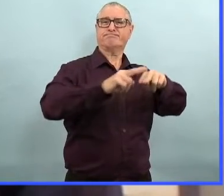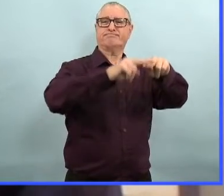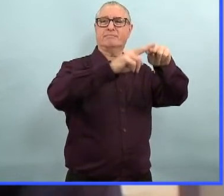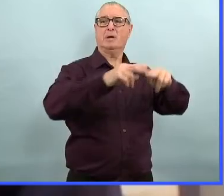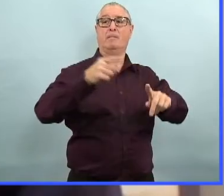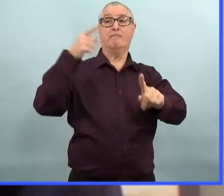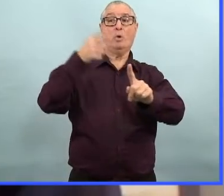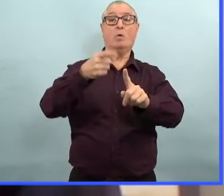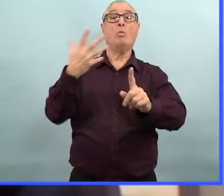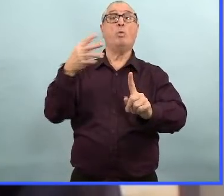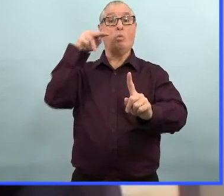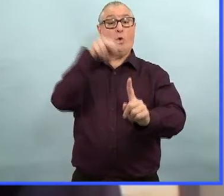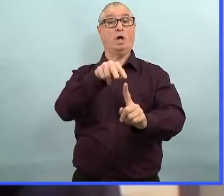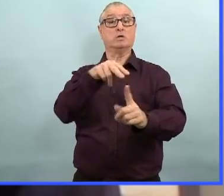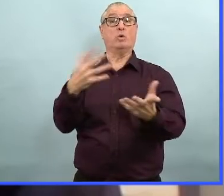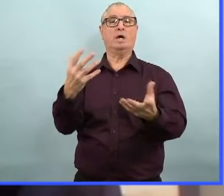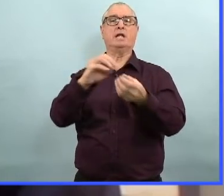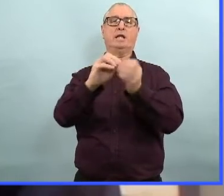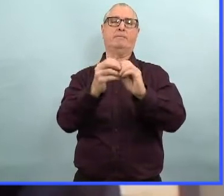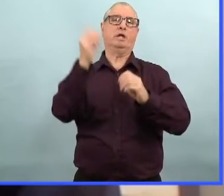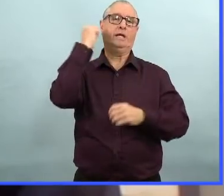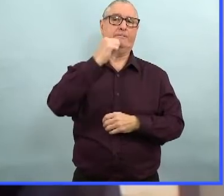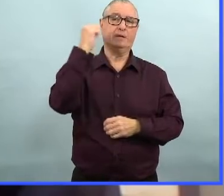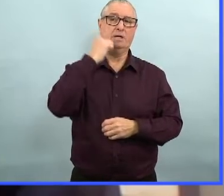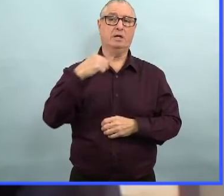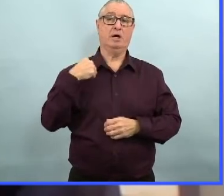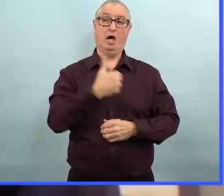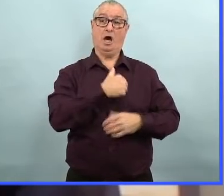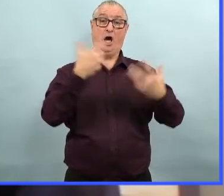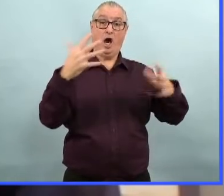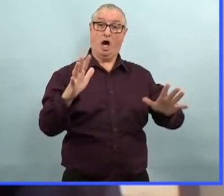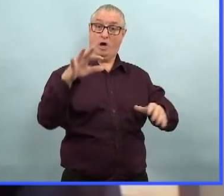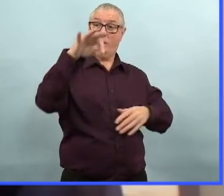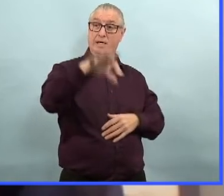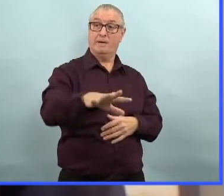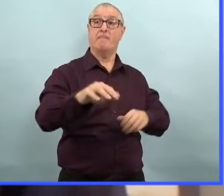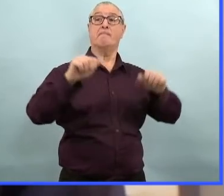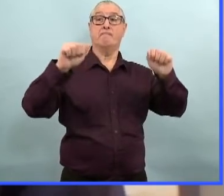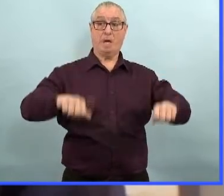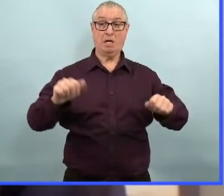we may have to pivot quite quickly that's uh that's the the nature of this